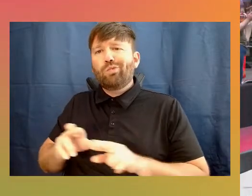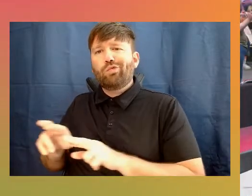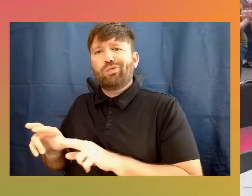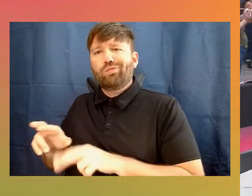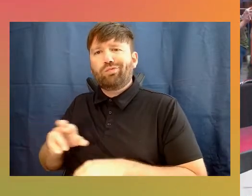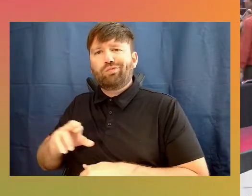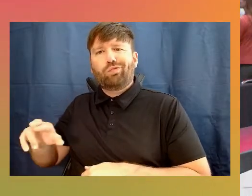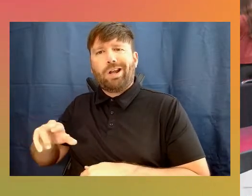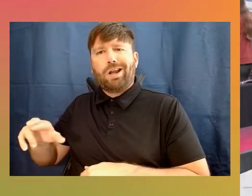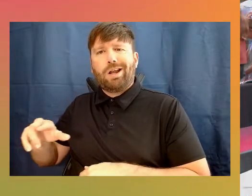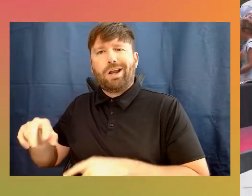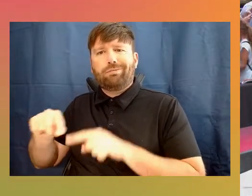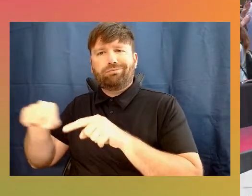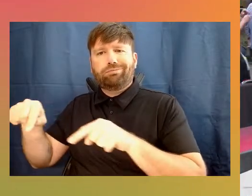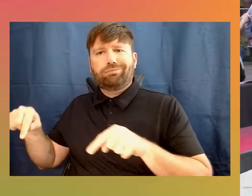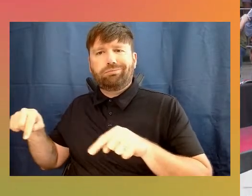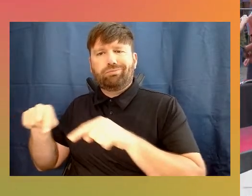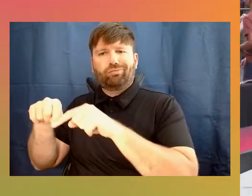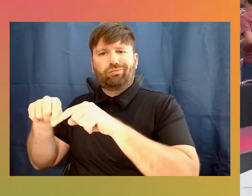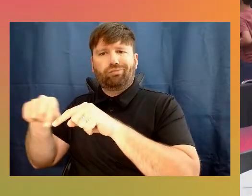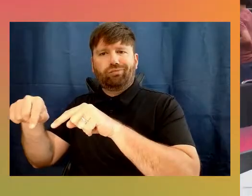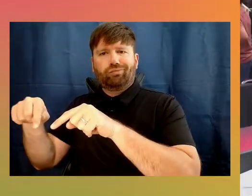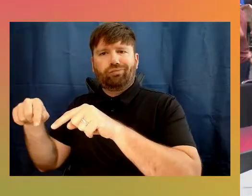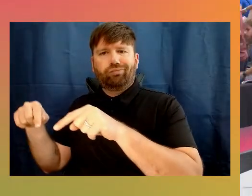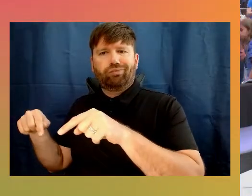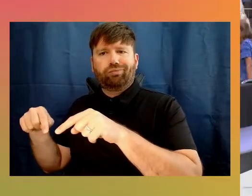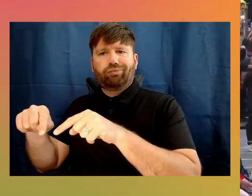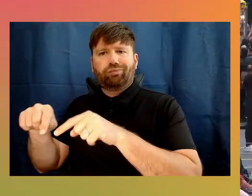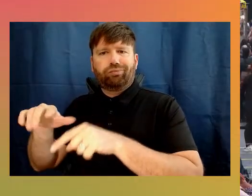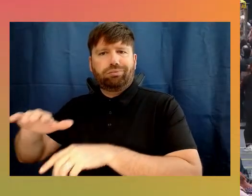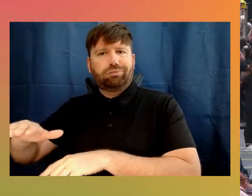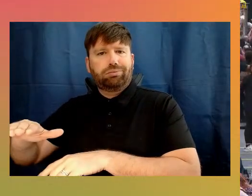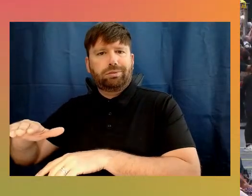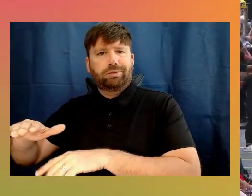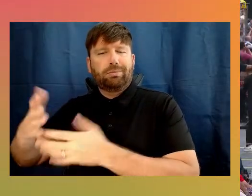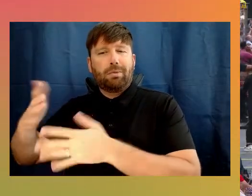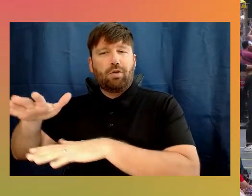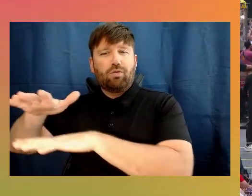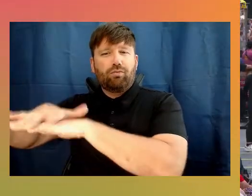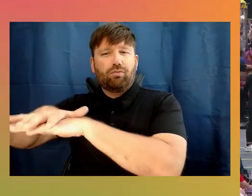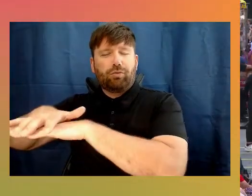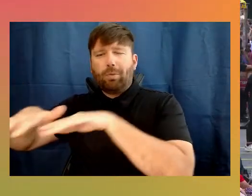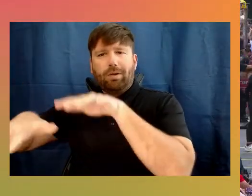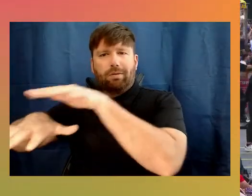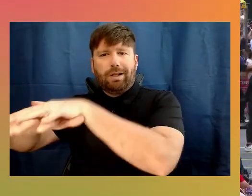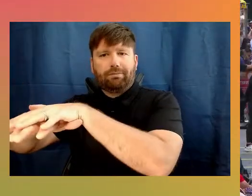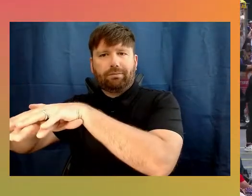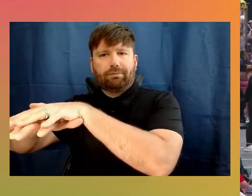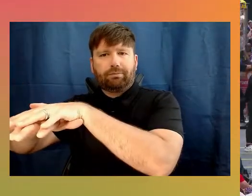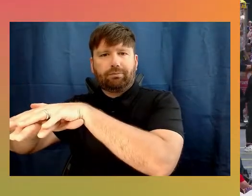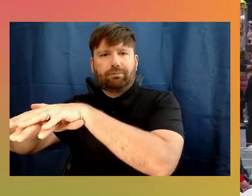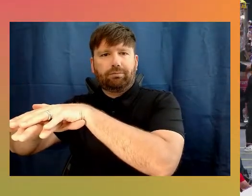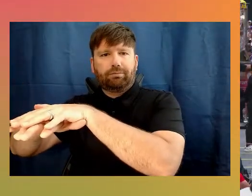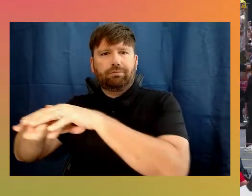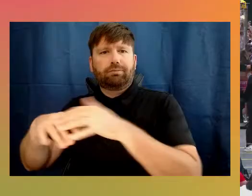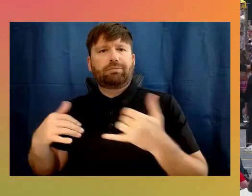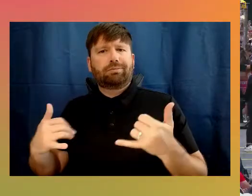KEEP THE HEAD AND THE CHEST LOW. WALK THE HANDS OVER TO THE RIGHT-HAND CORNER OF THE MAT.